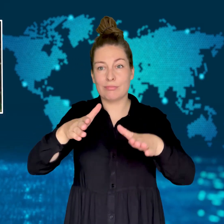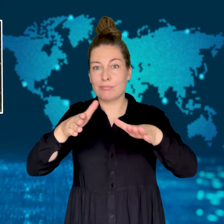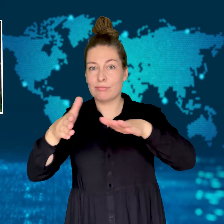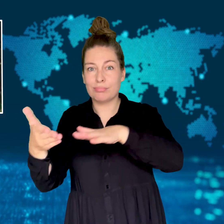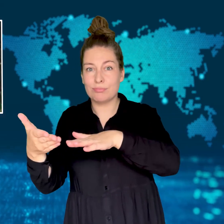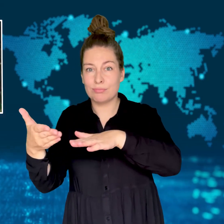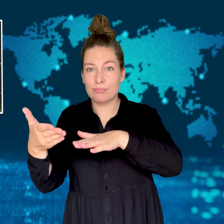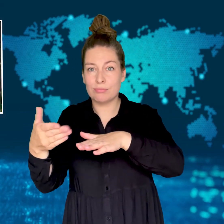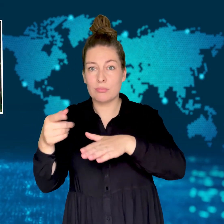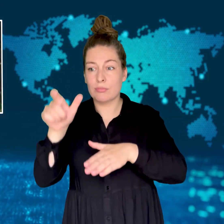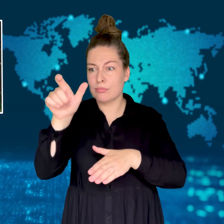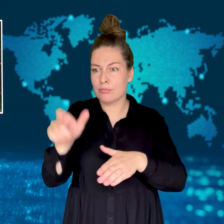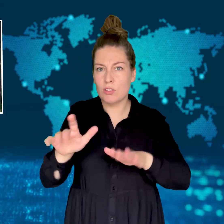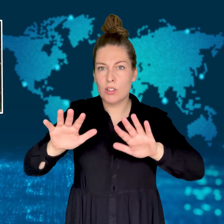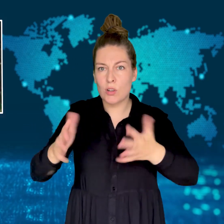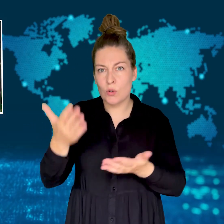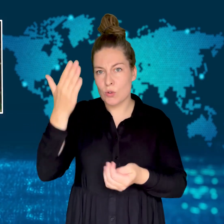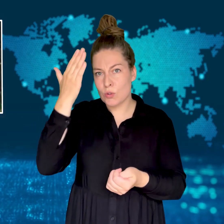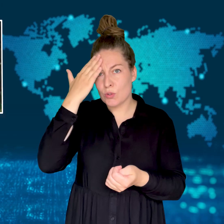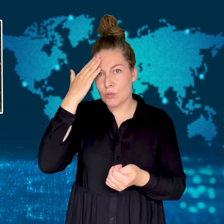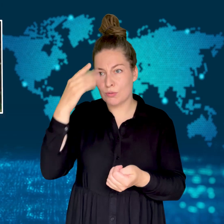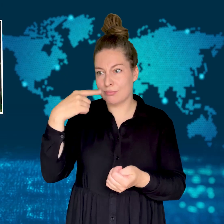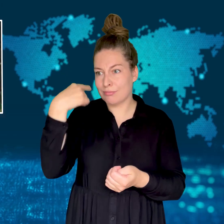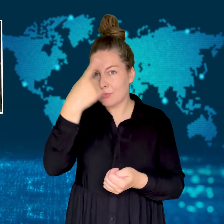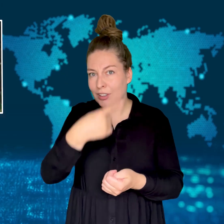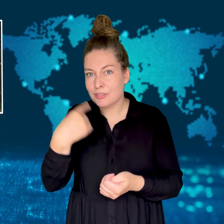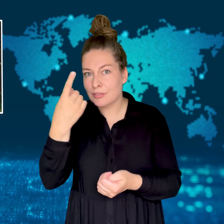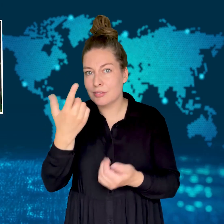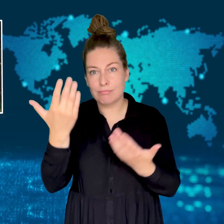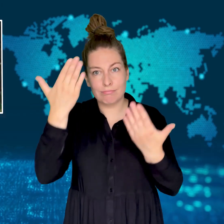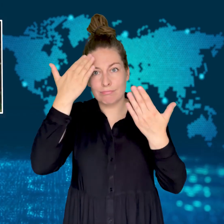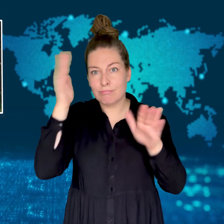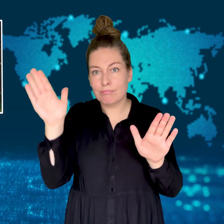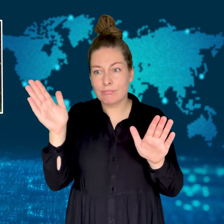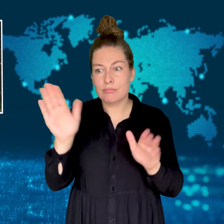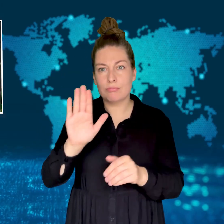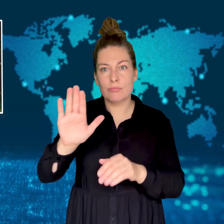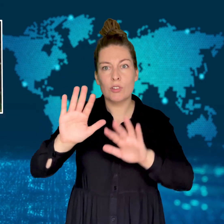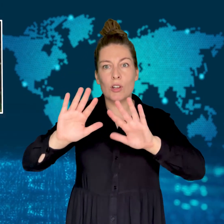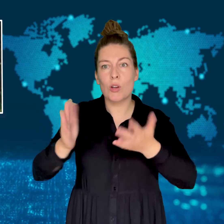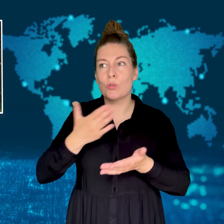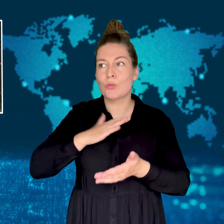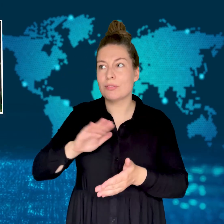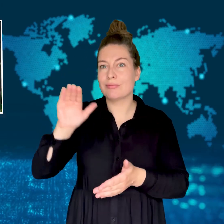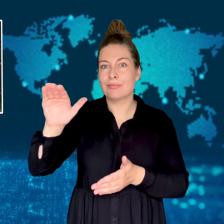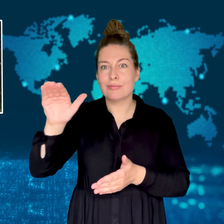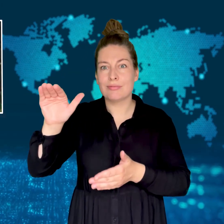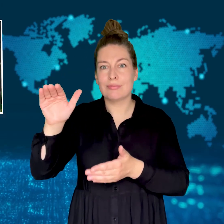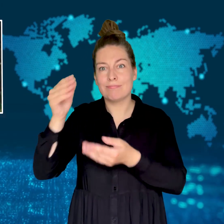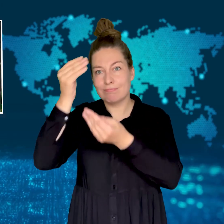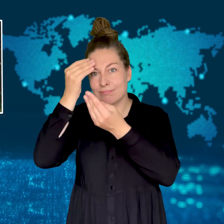and families have not yet been notified of the loss of their loved one.